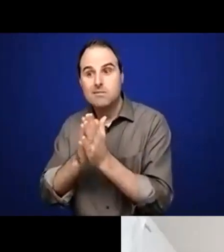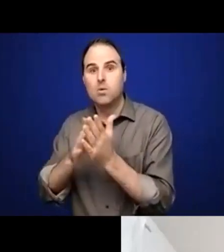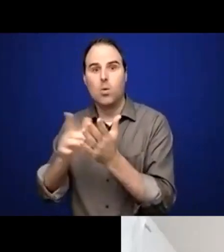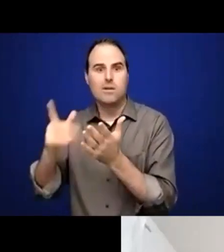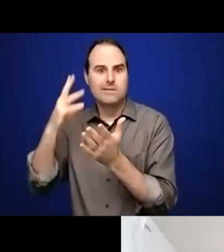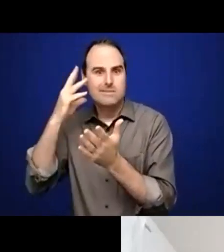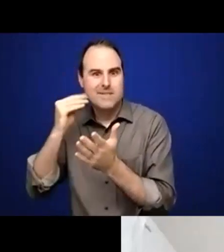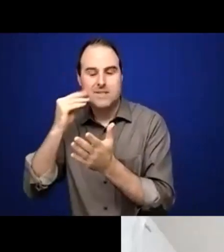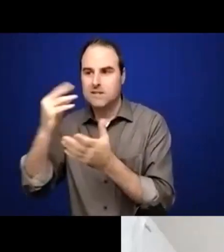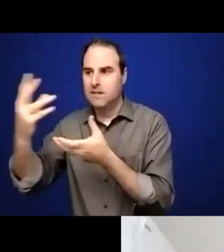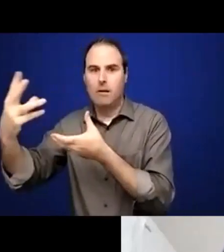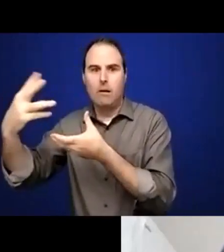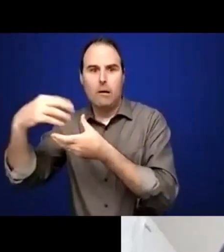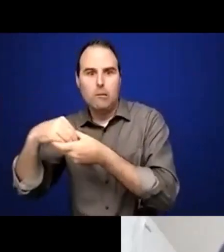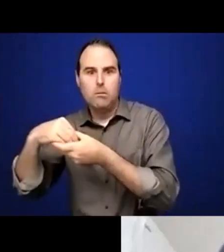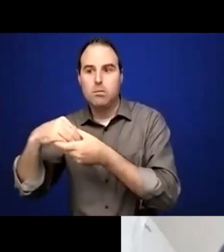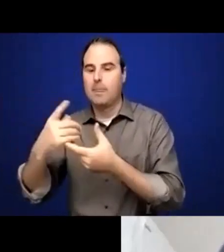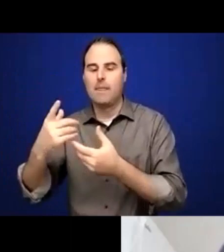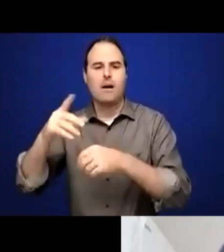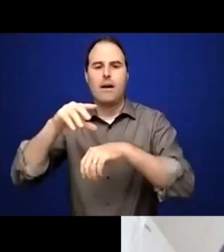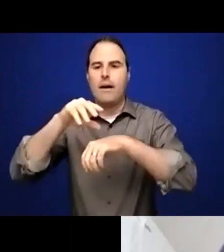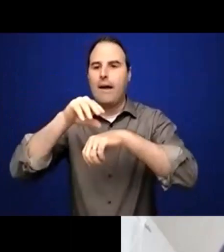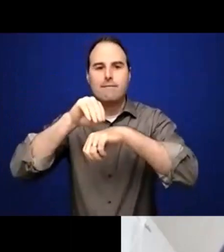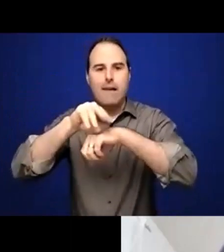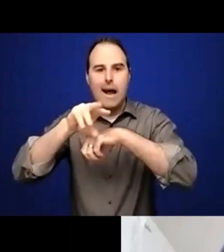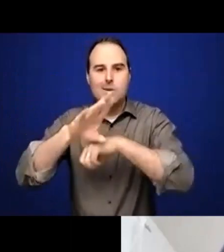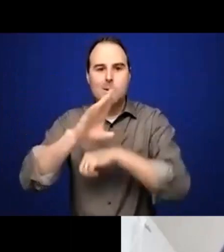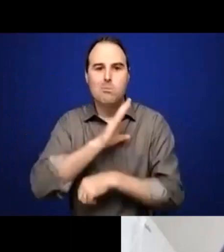in consultants, bringing in people with lived experience.